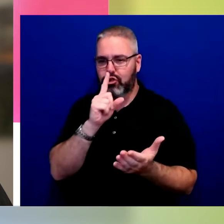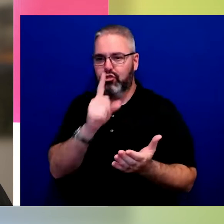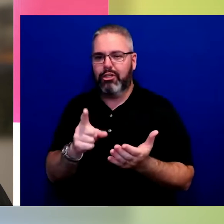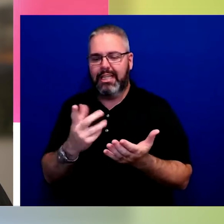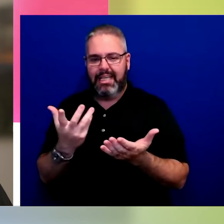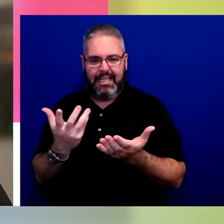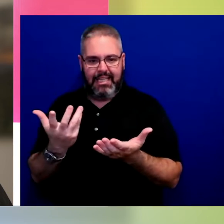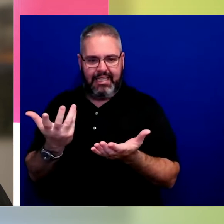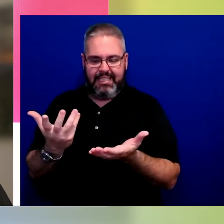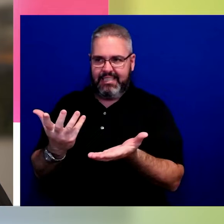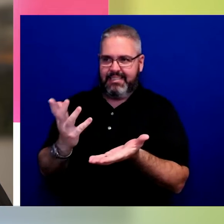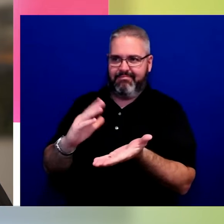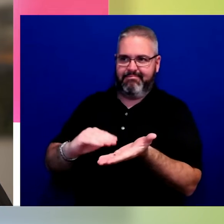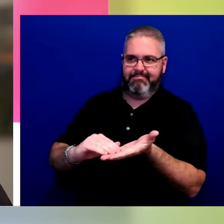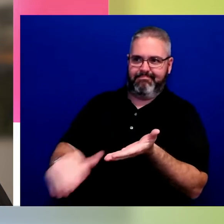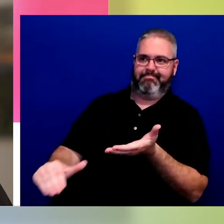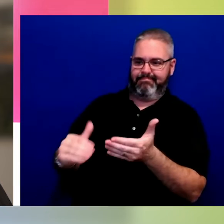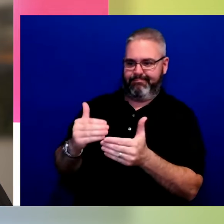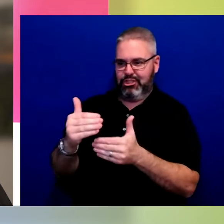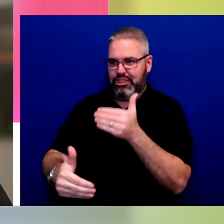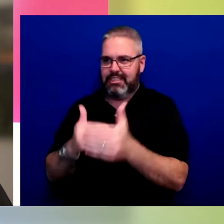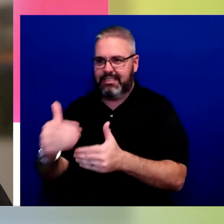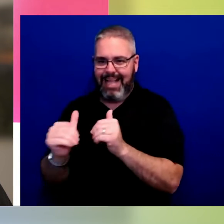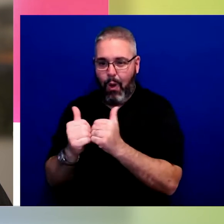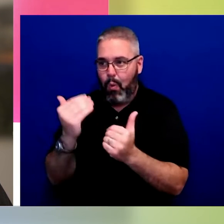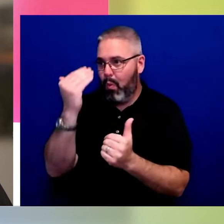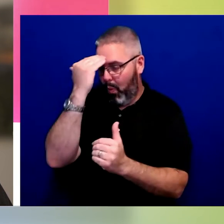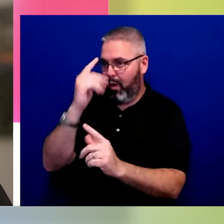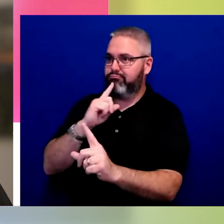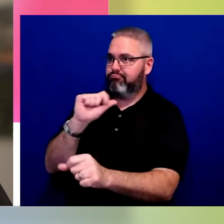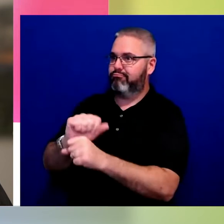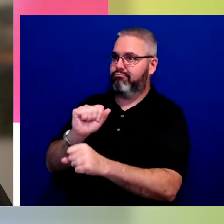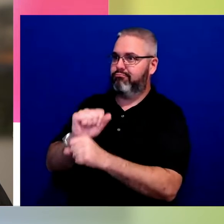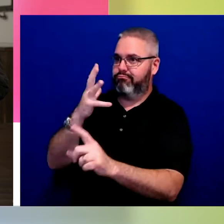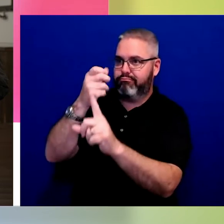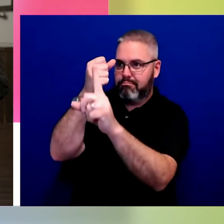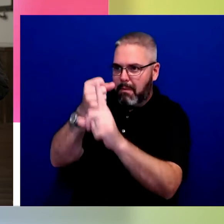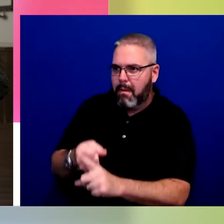where the only way that you know that you have ALS is 'cause you've ruled out everything else,